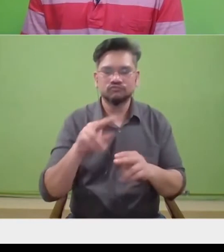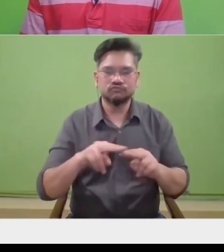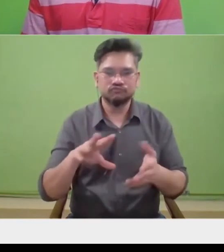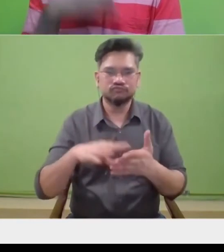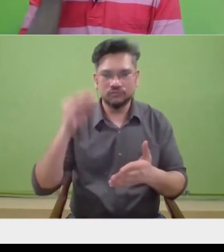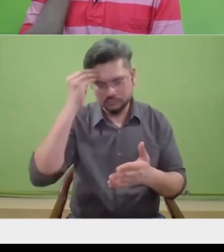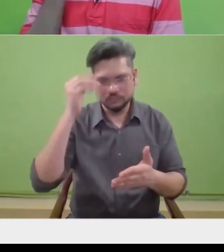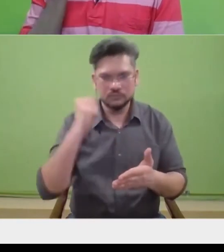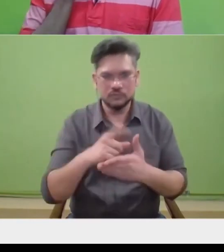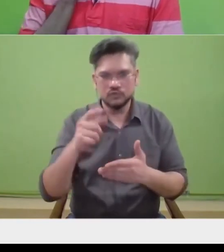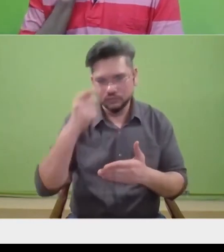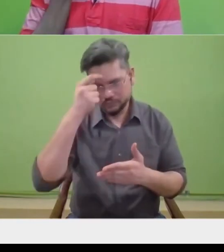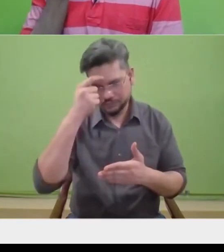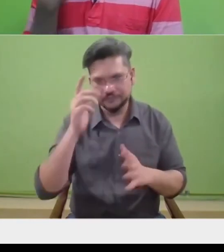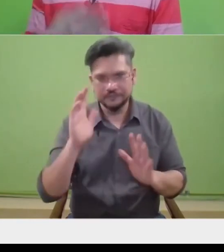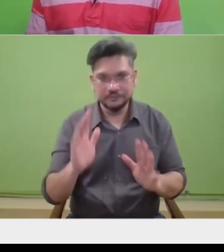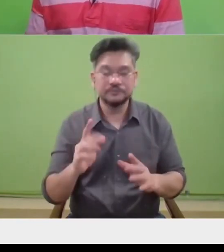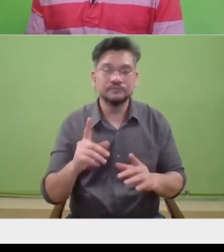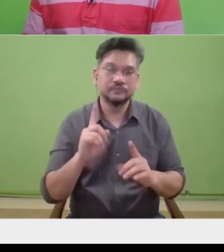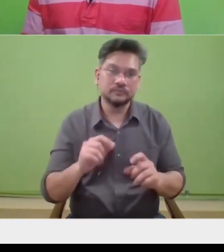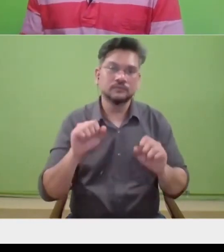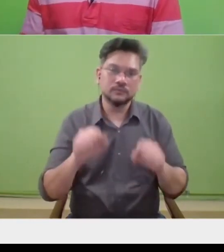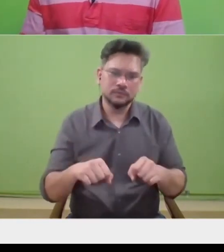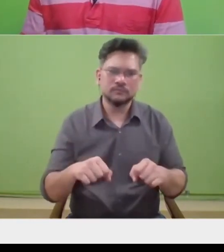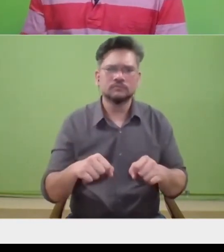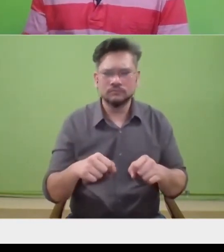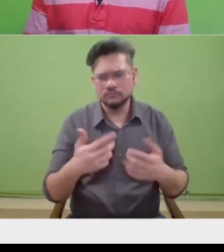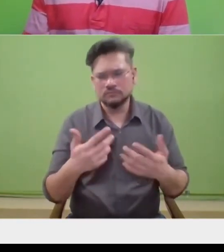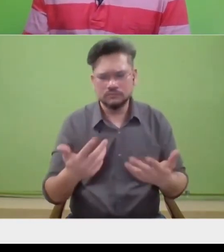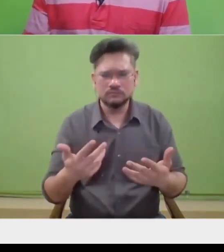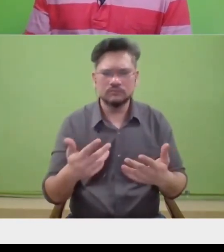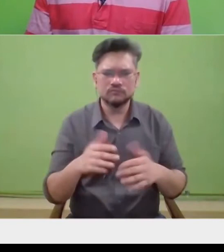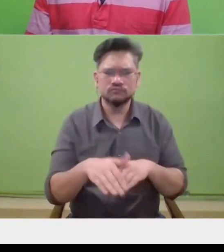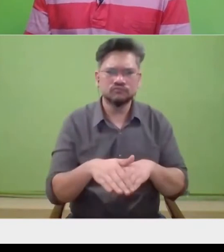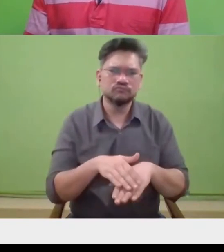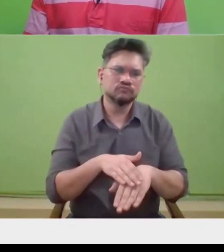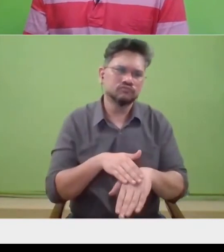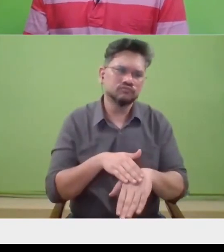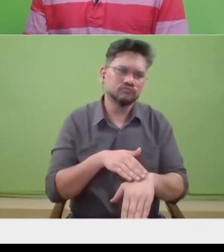but it is possible to introduce it slowly some units of it like in I do not know about Tamil